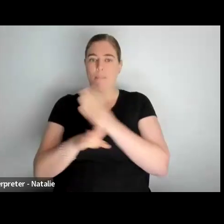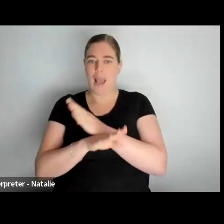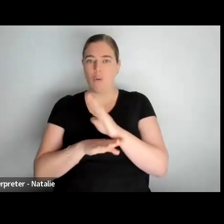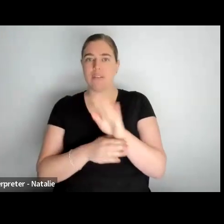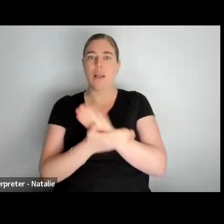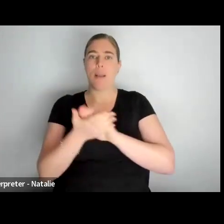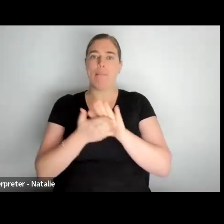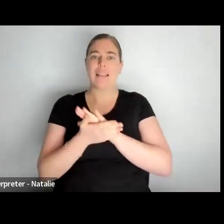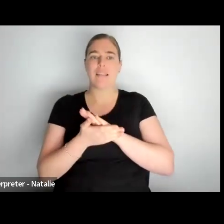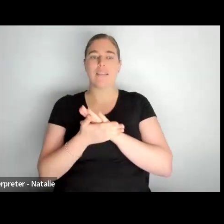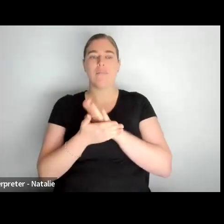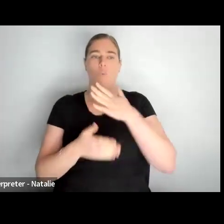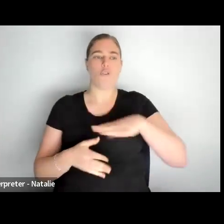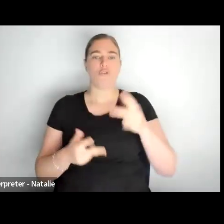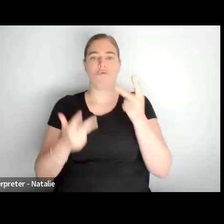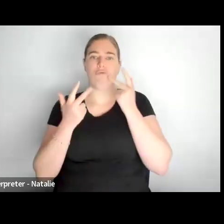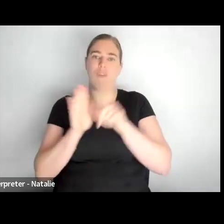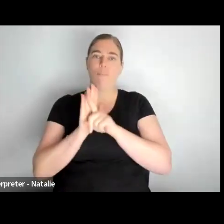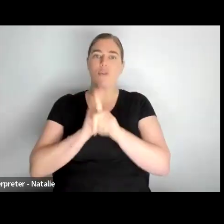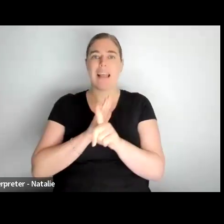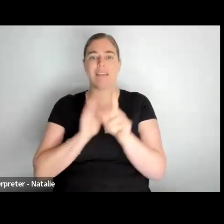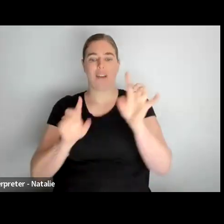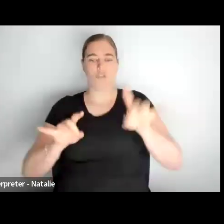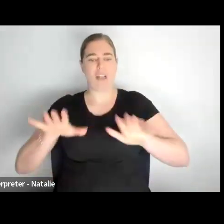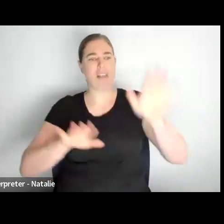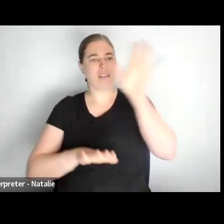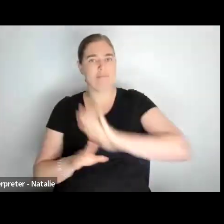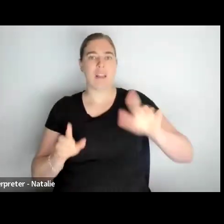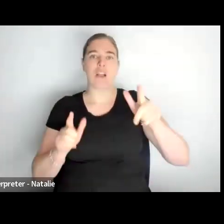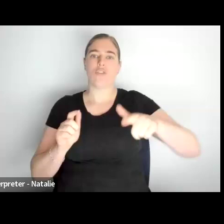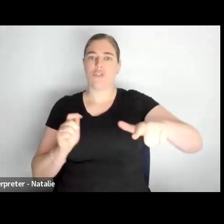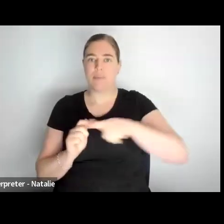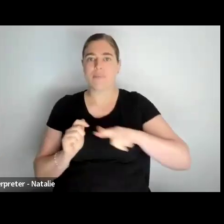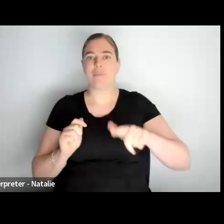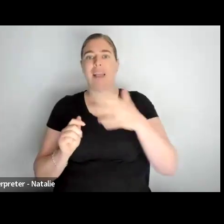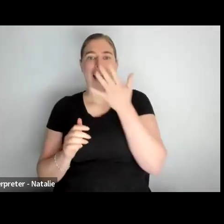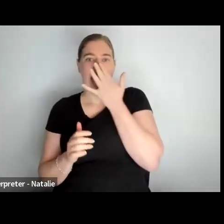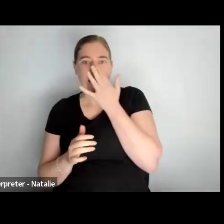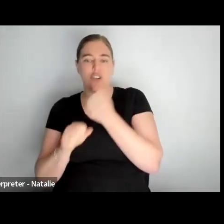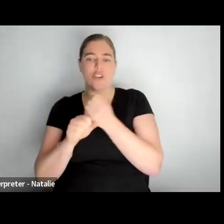across Australia's geography, cultural background, age, gender, disability as well